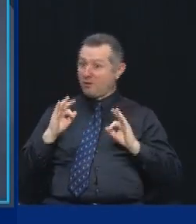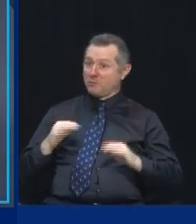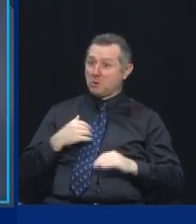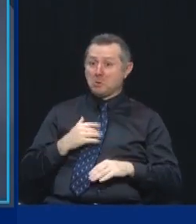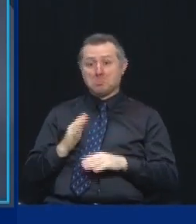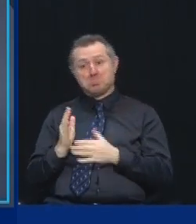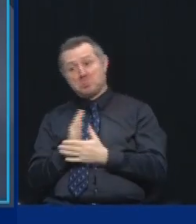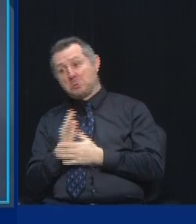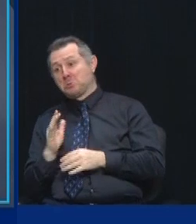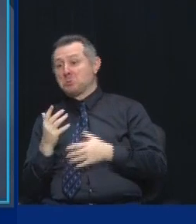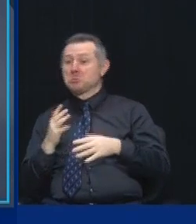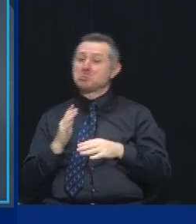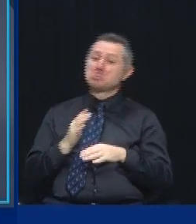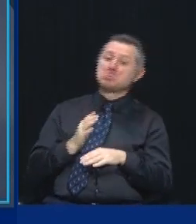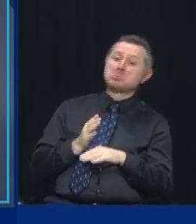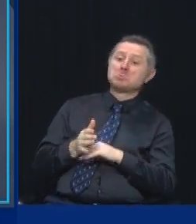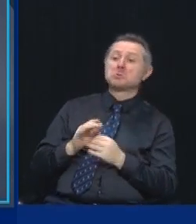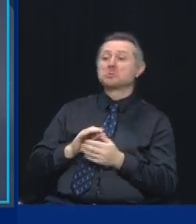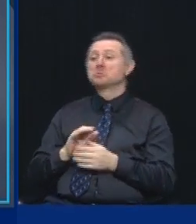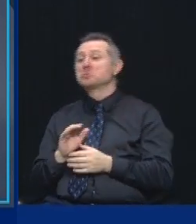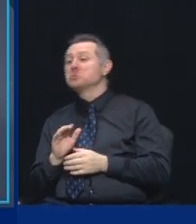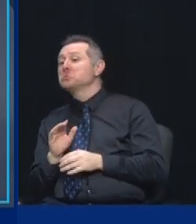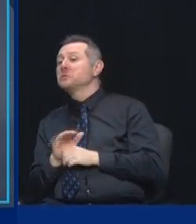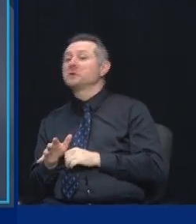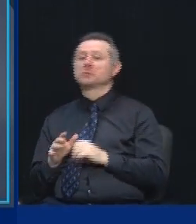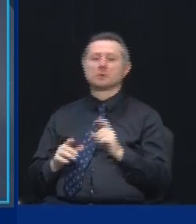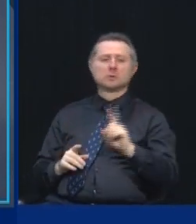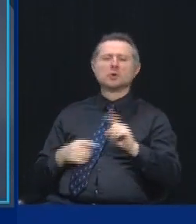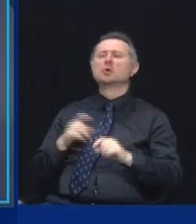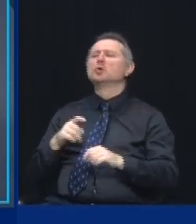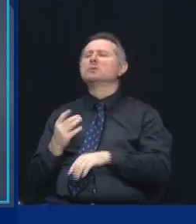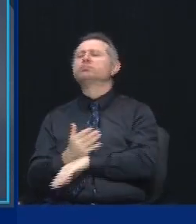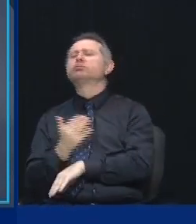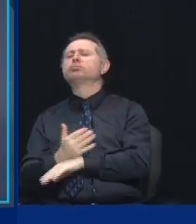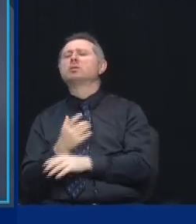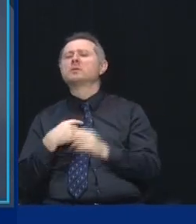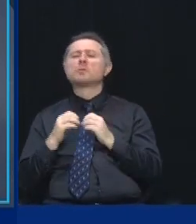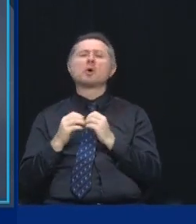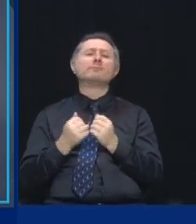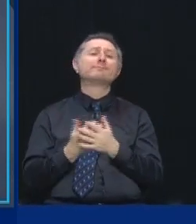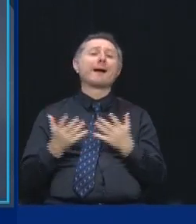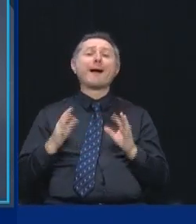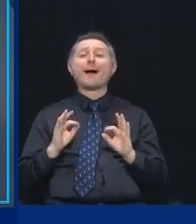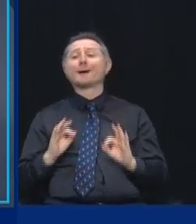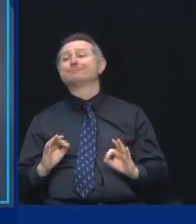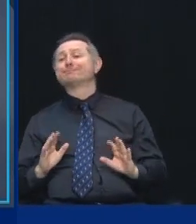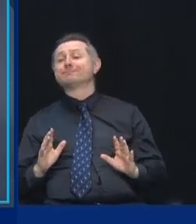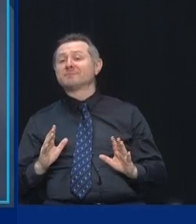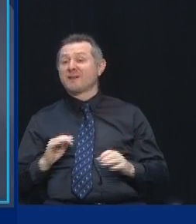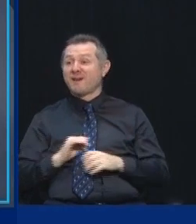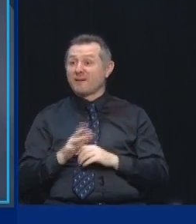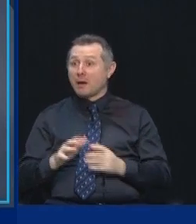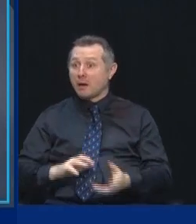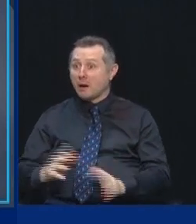LET'S ADVANCE. AND LET'S BE HONEST, NEW YORK WASN'T PERFECT BEFORE THIS HAPPENED.